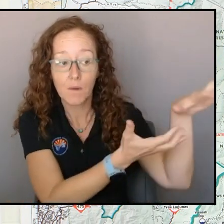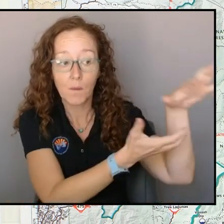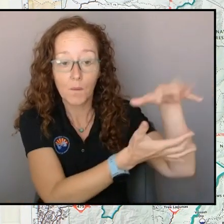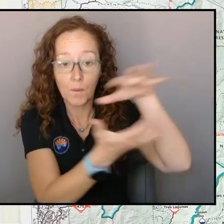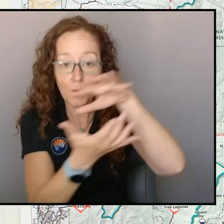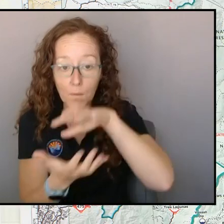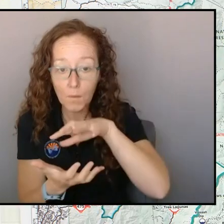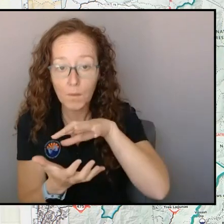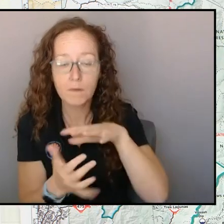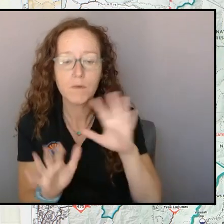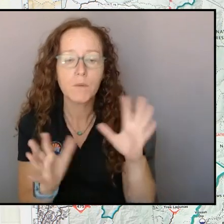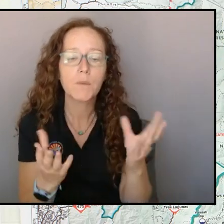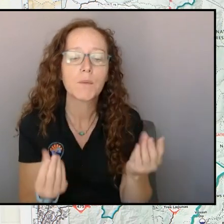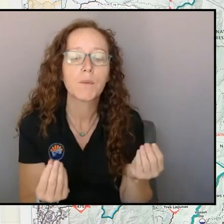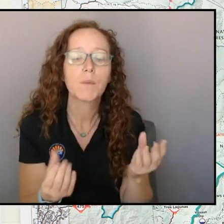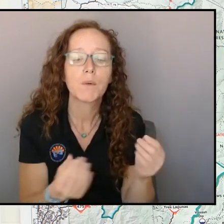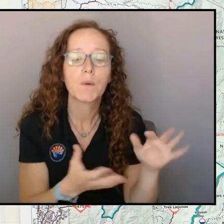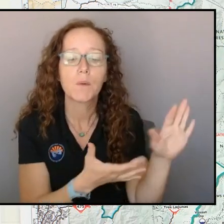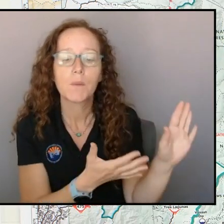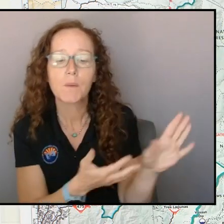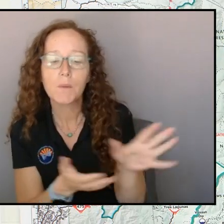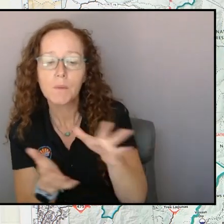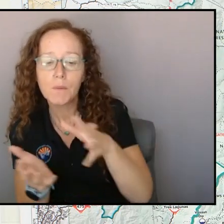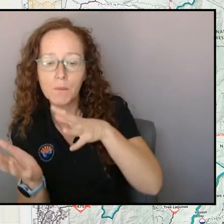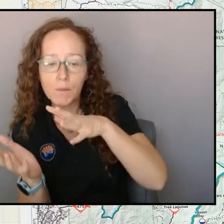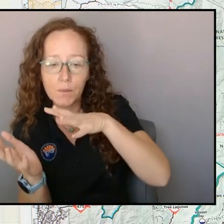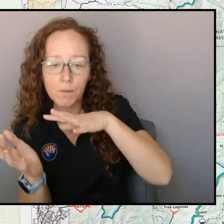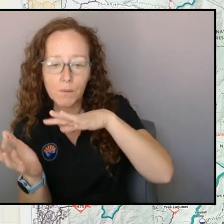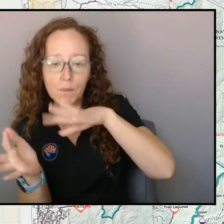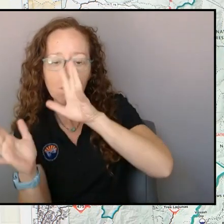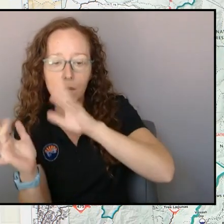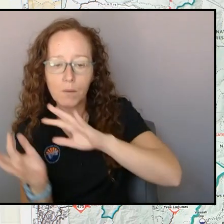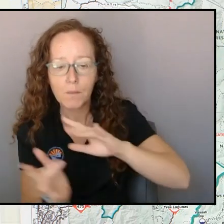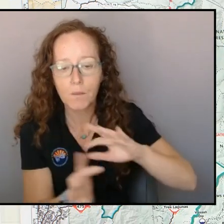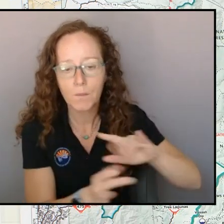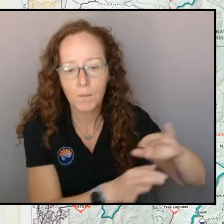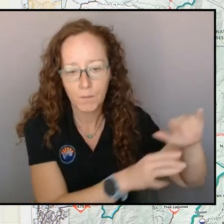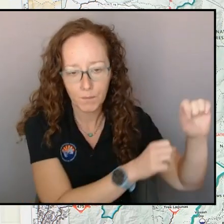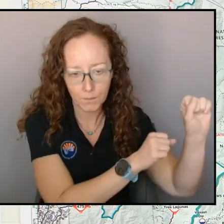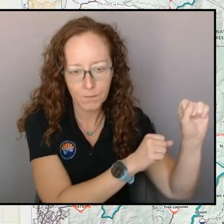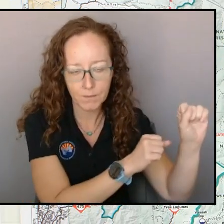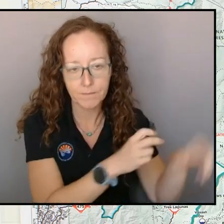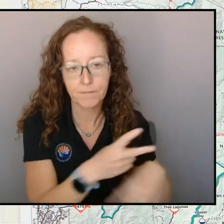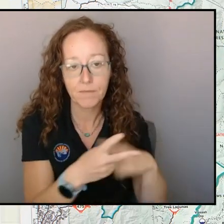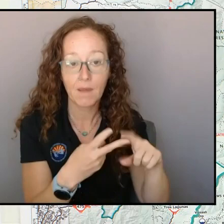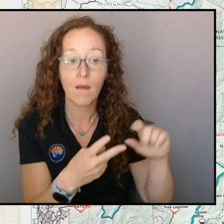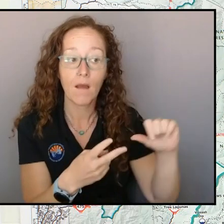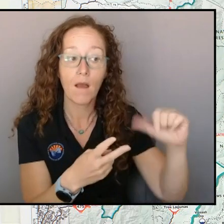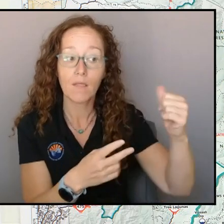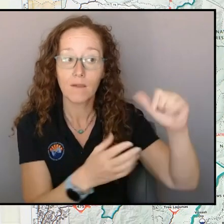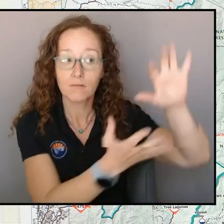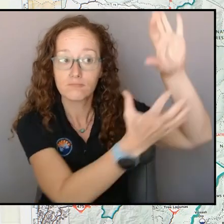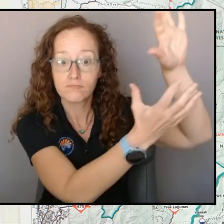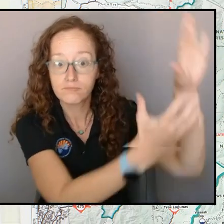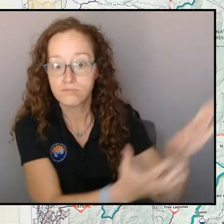they wash right back out. As opposed to some of the other backdoor fronts that we see come through this area that